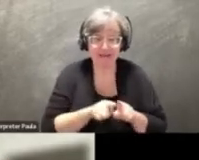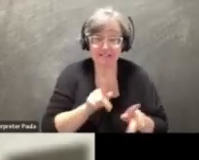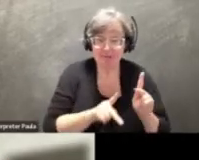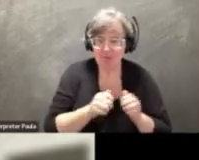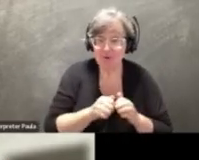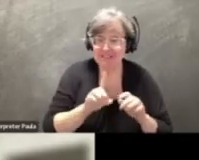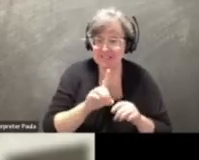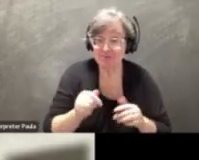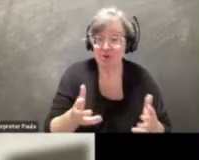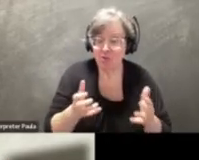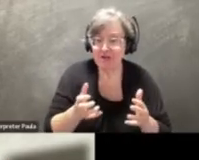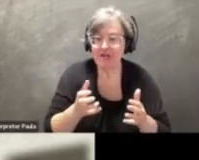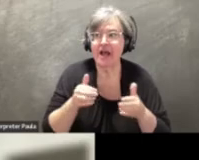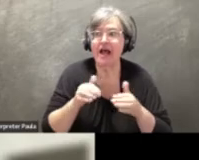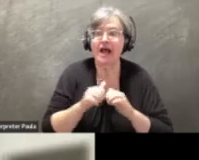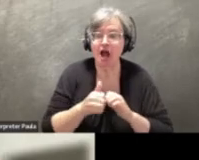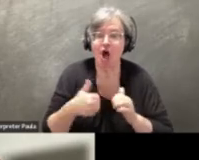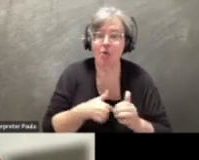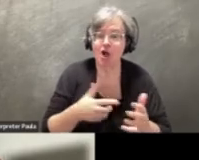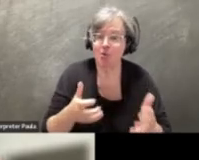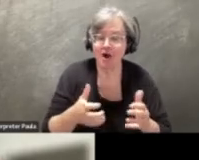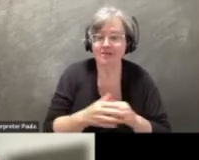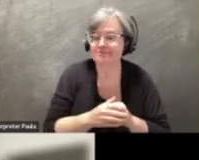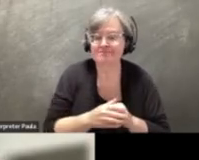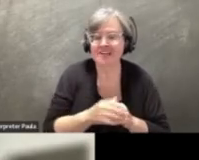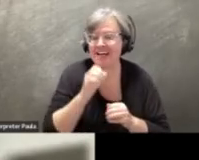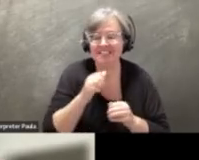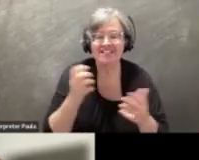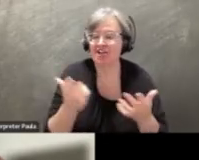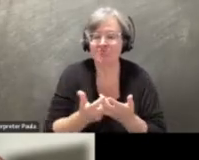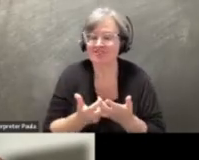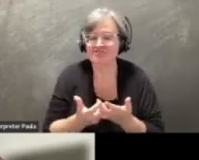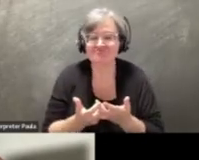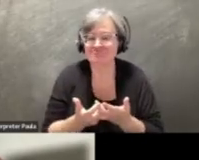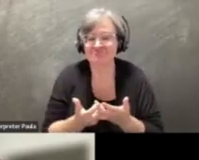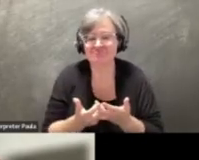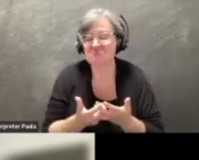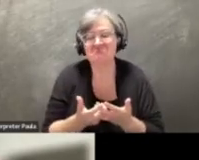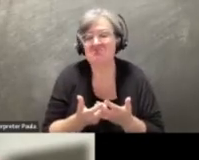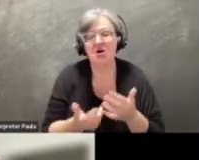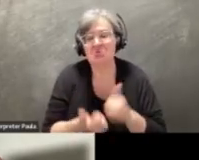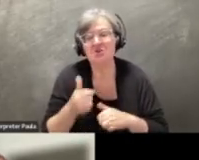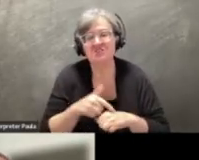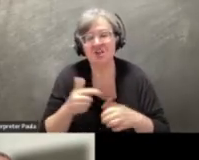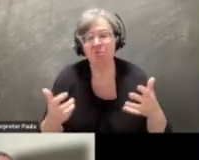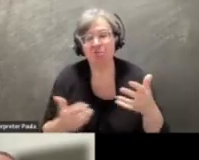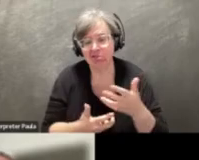and the way we want it is not going to be aligned, more often than not. Unless these